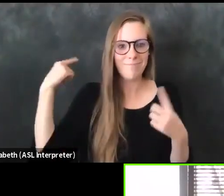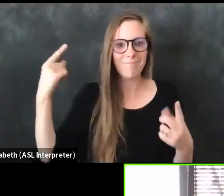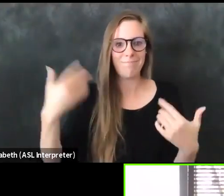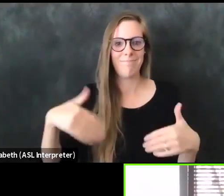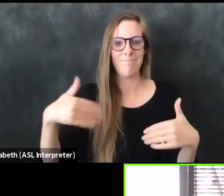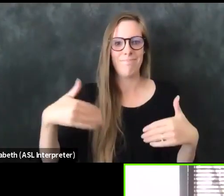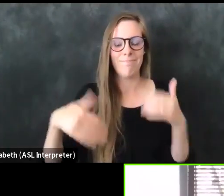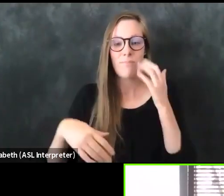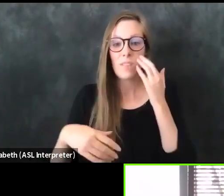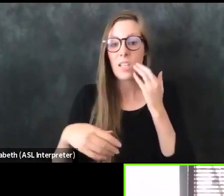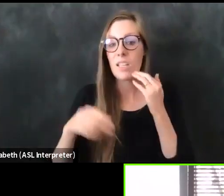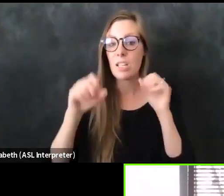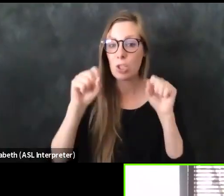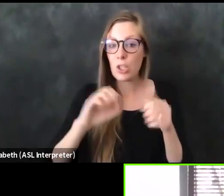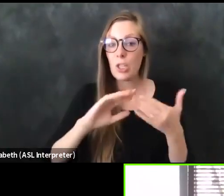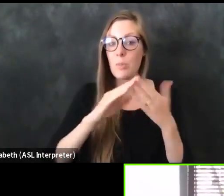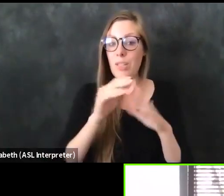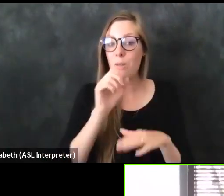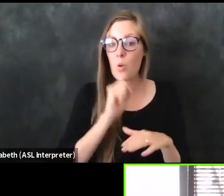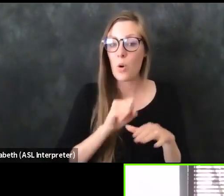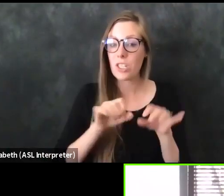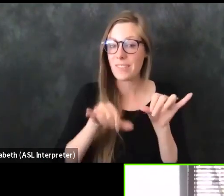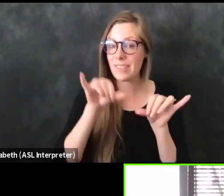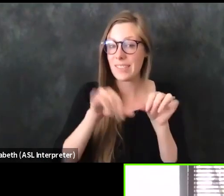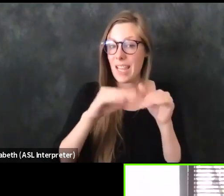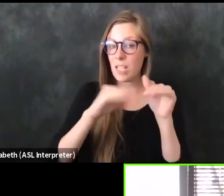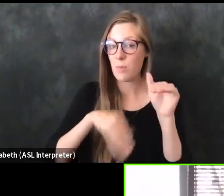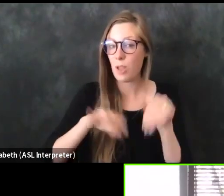tier with stays below for for another week.